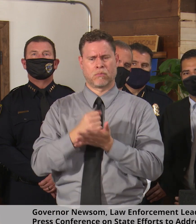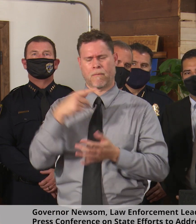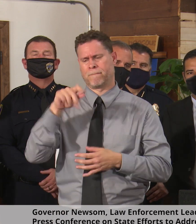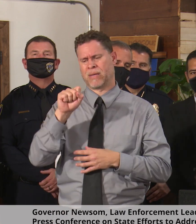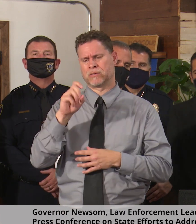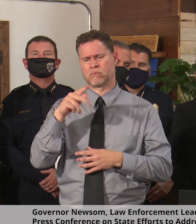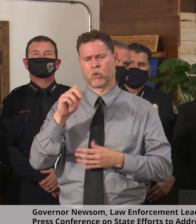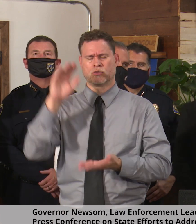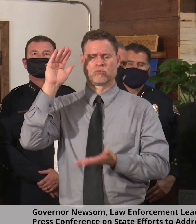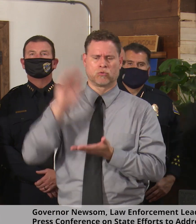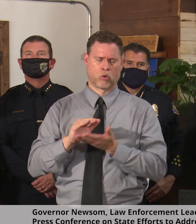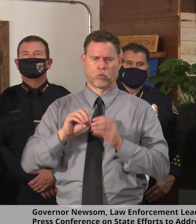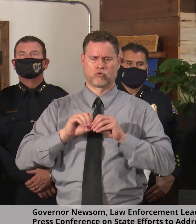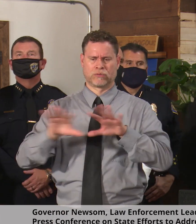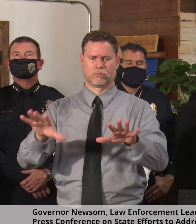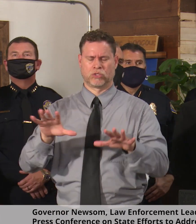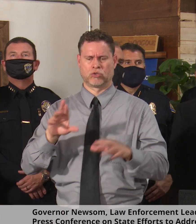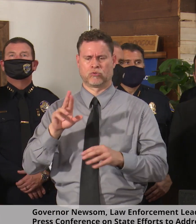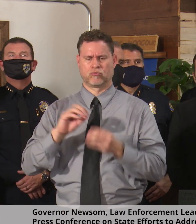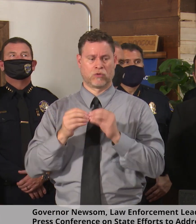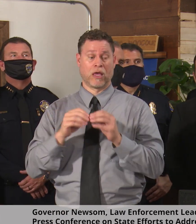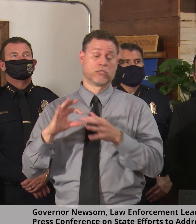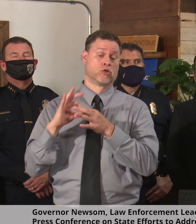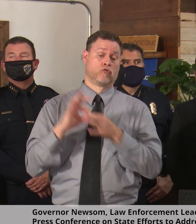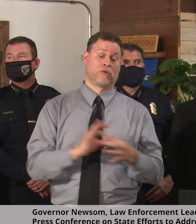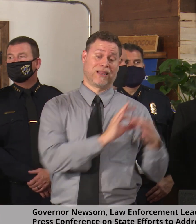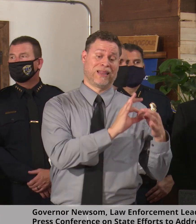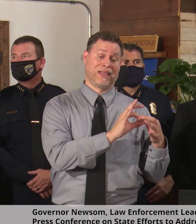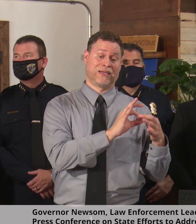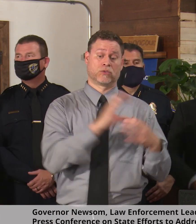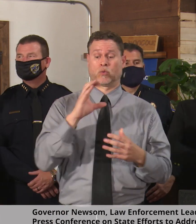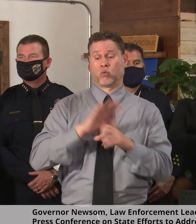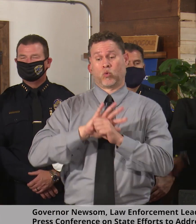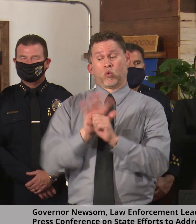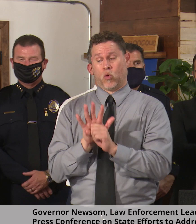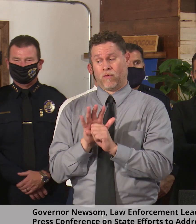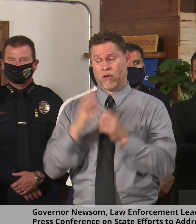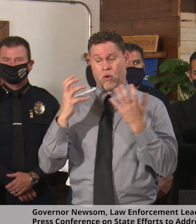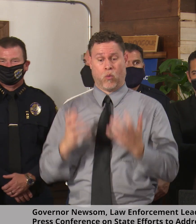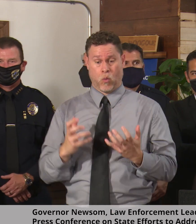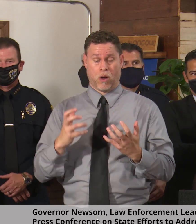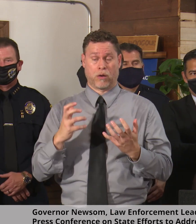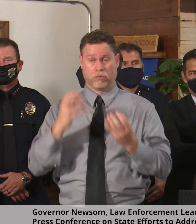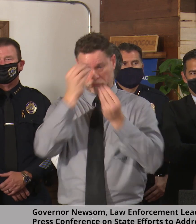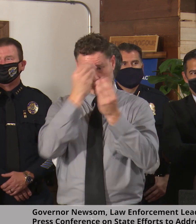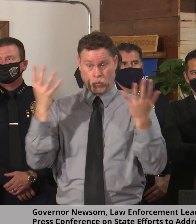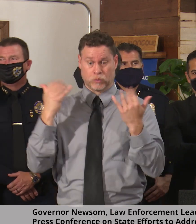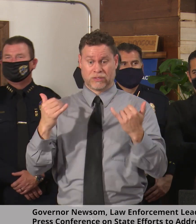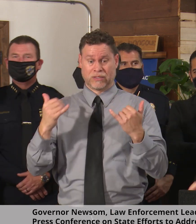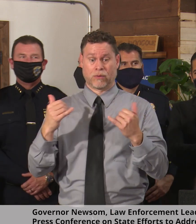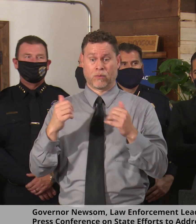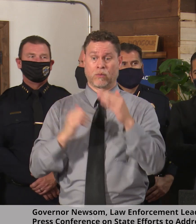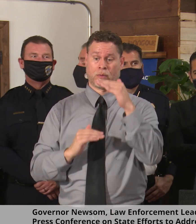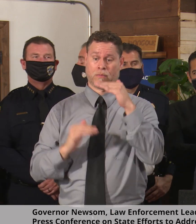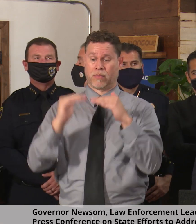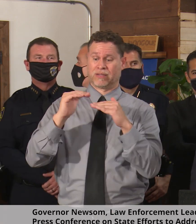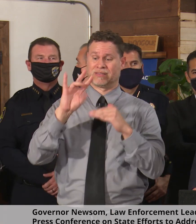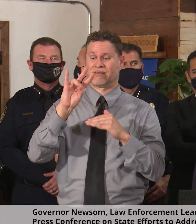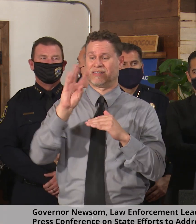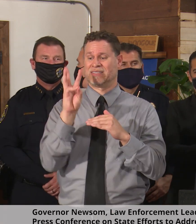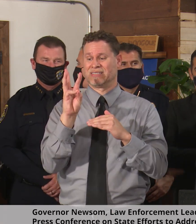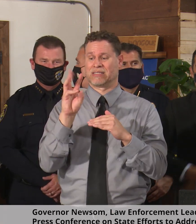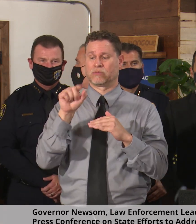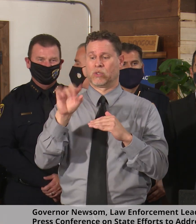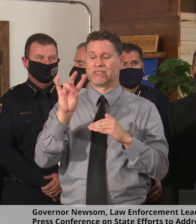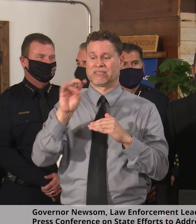rates. Well as it relates to COVID I I just want to note today we passed threshold 76.6 percent of